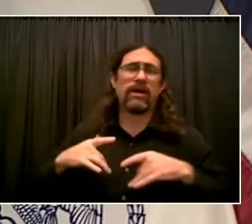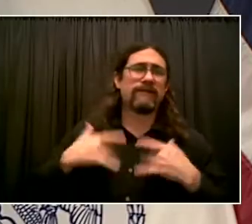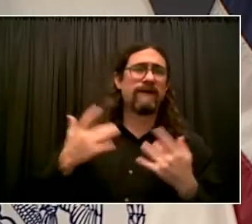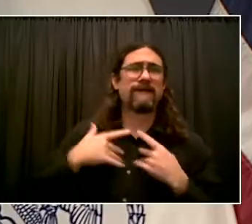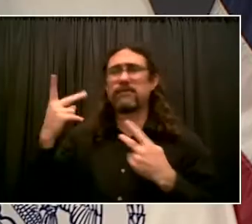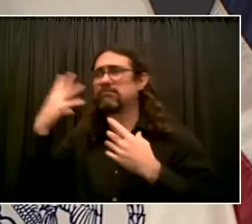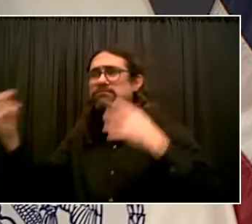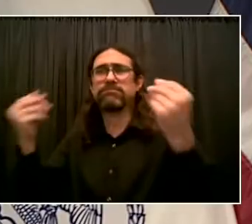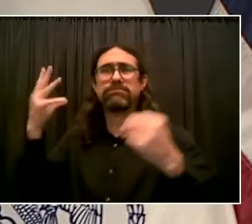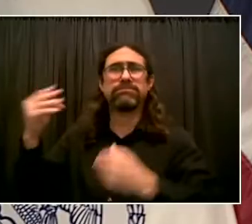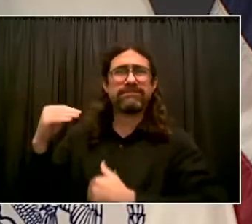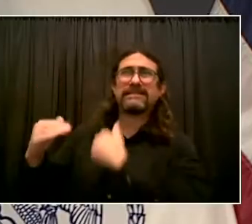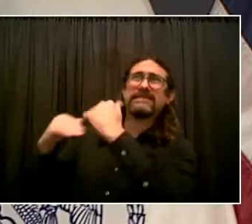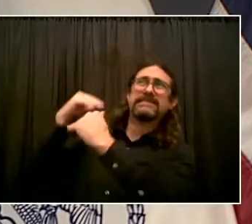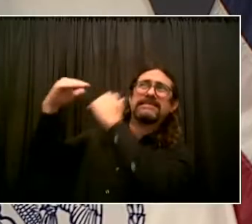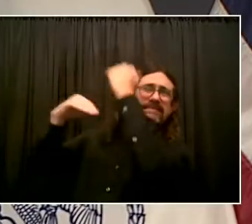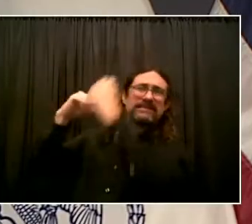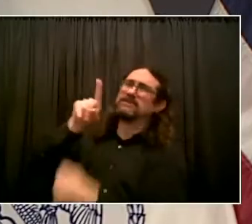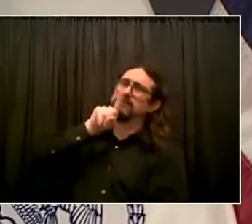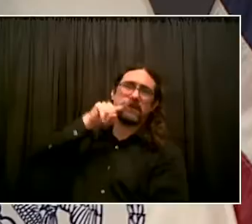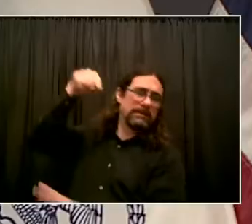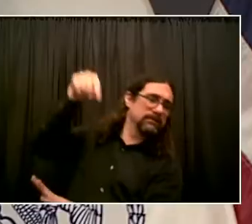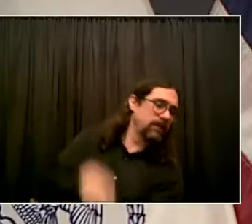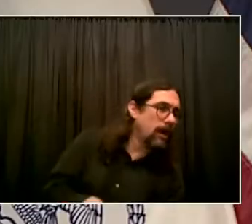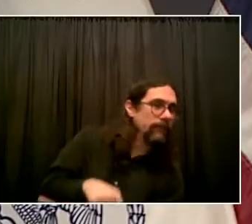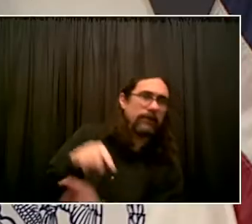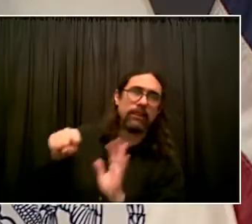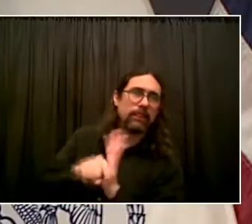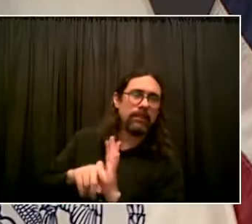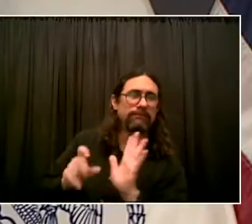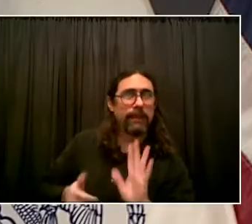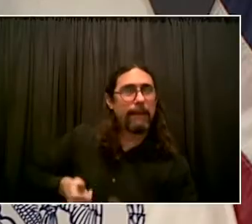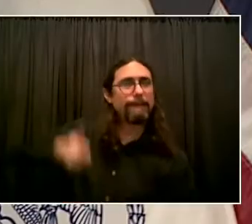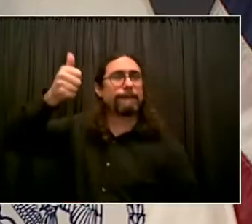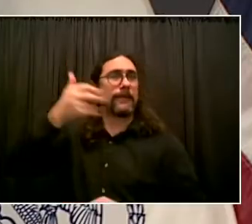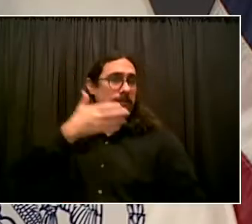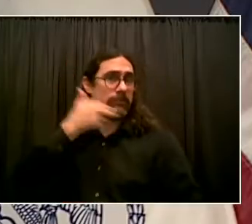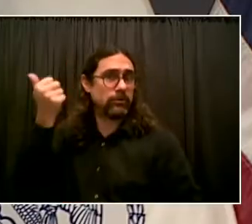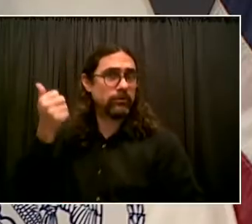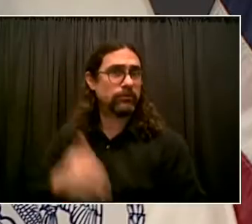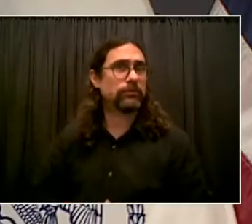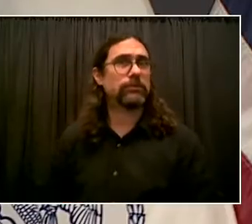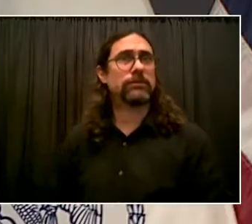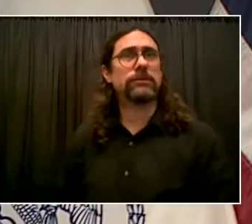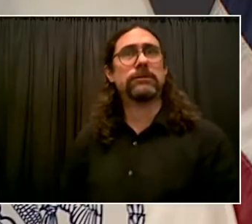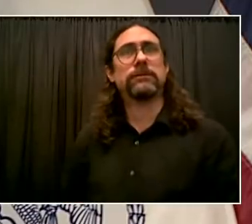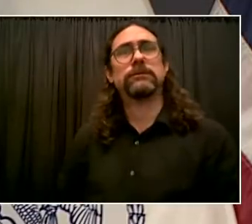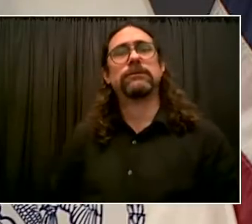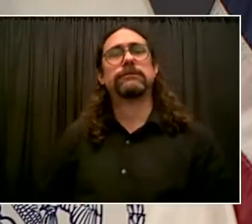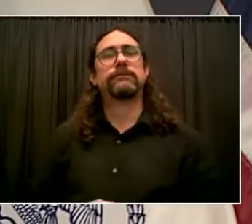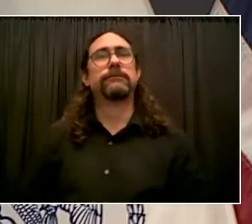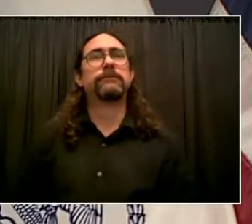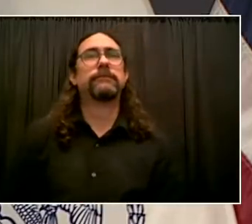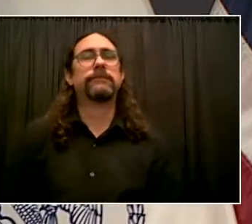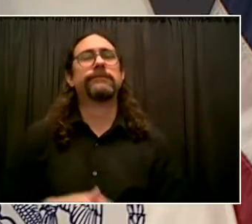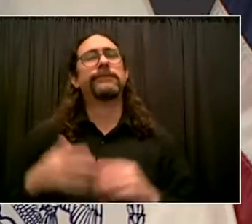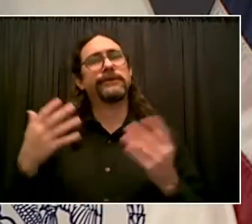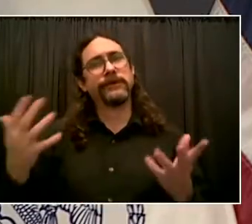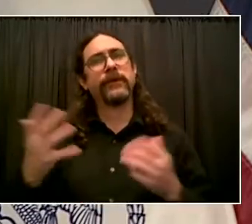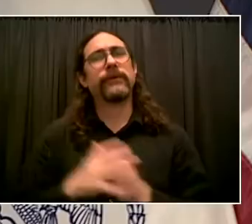AS WE HAVE CLIMBED THE LADDER GOOD THINGS HAVE HAPPENED. MORE PEOPLE GOTTEN VACCINATED, THE CITY GOT SAFER WE ARE ABLE TO BRING BACK PEOPLE'S LIVELIHOODS AND JOBS. TODAY WEREGO IN G